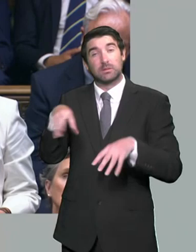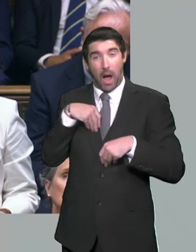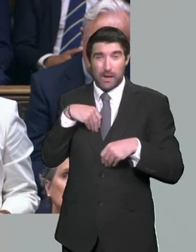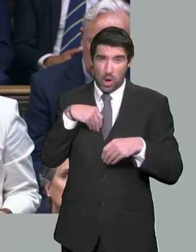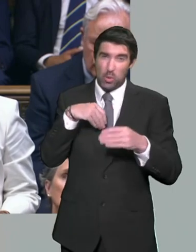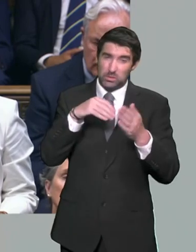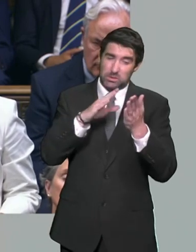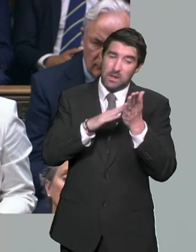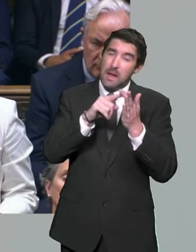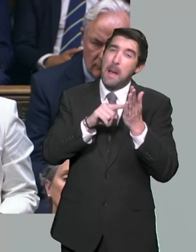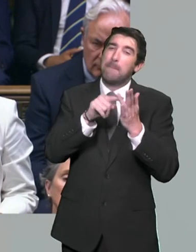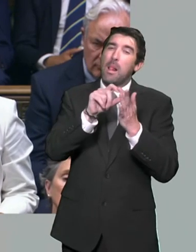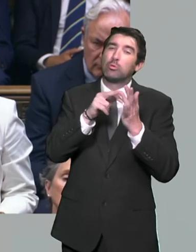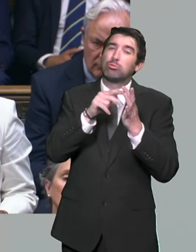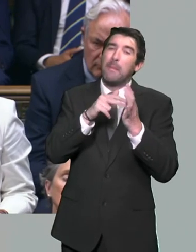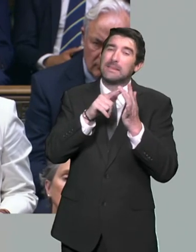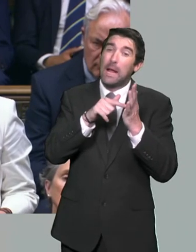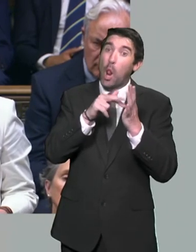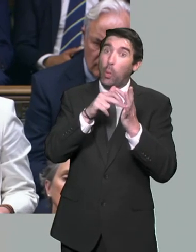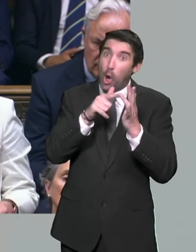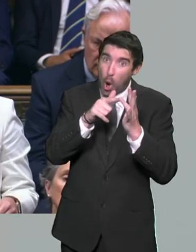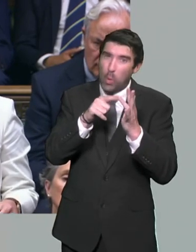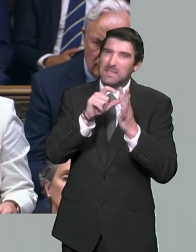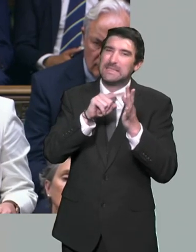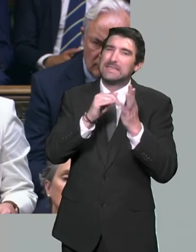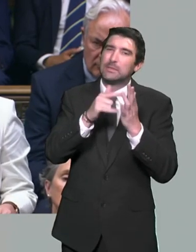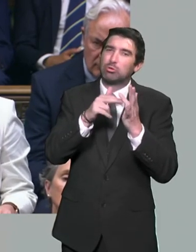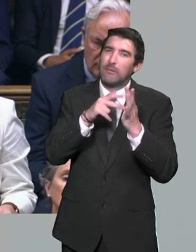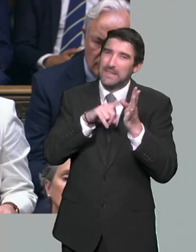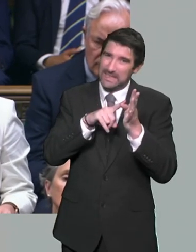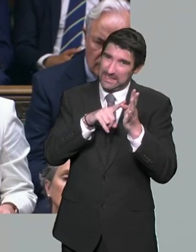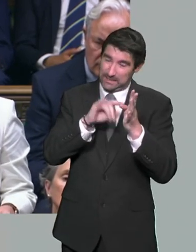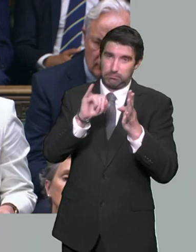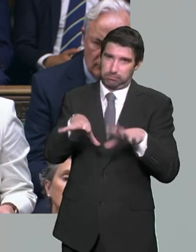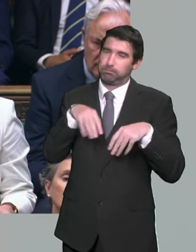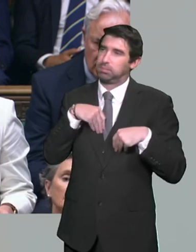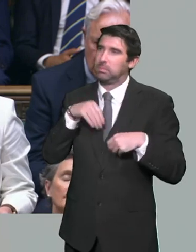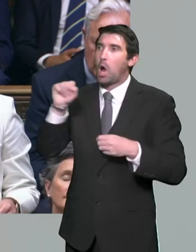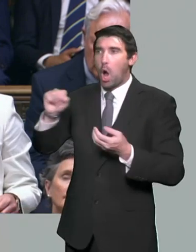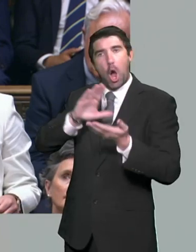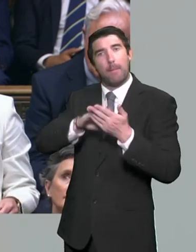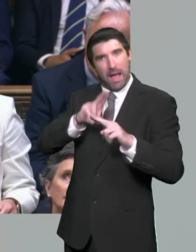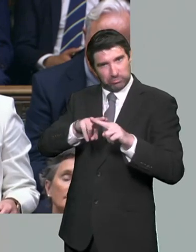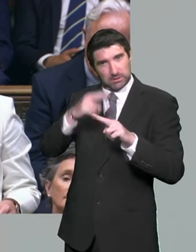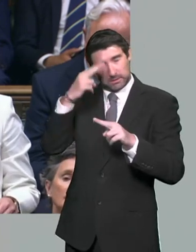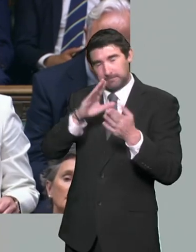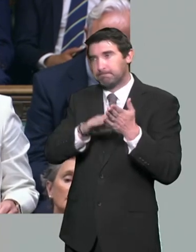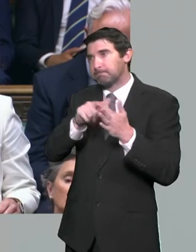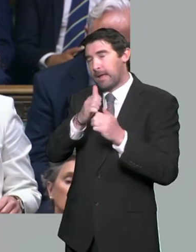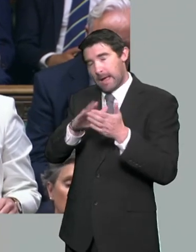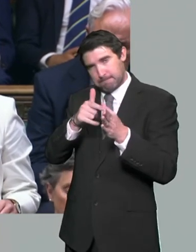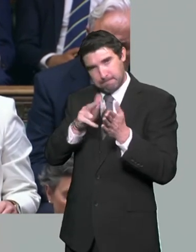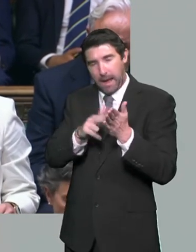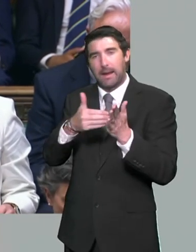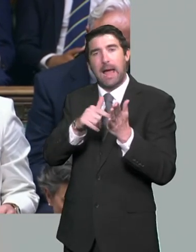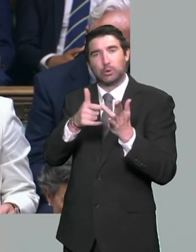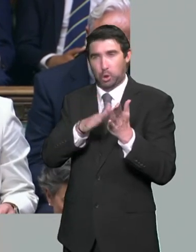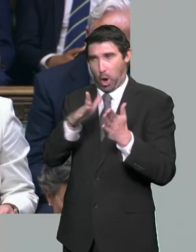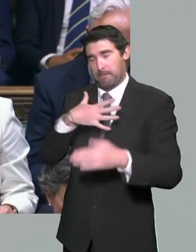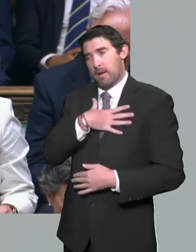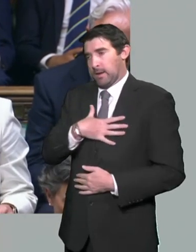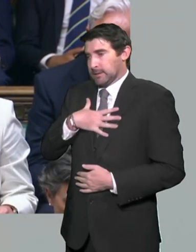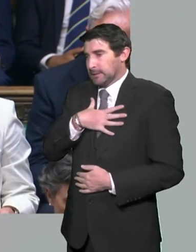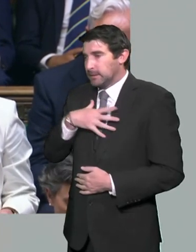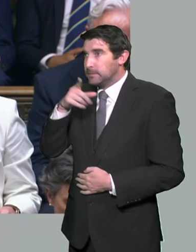Her very brave parents, Megan and Tom, are supporting a campaign for MLD to be added